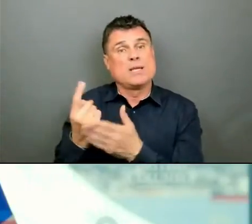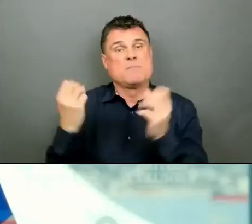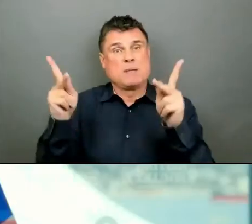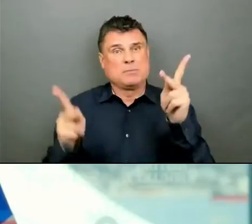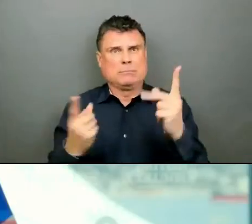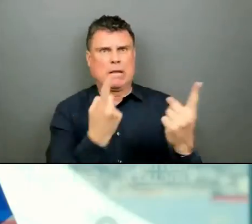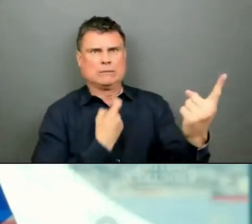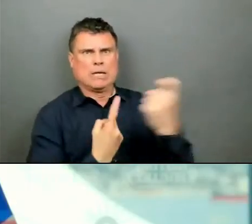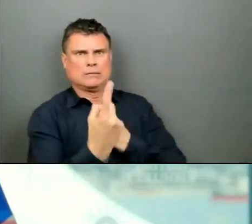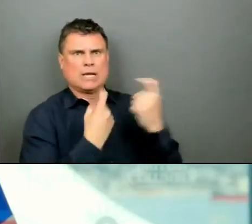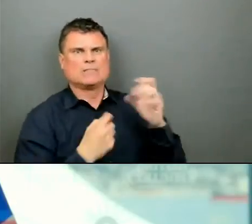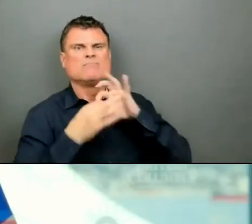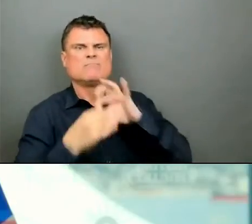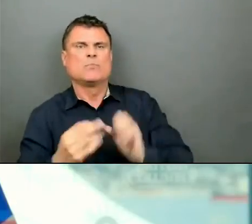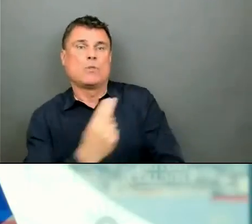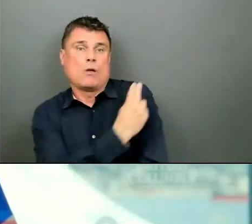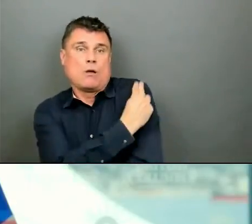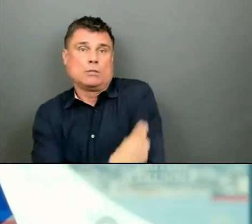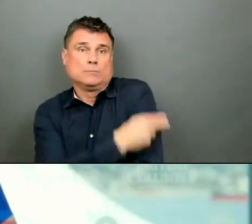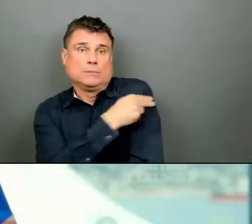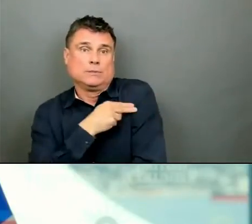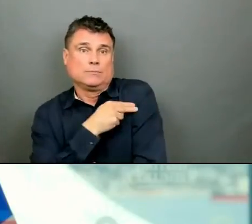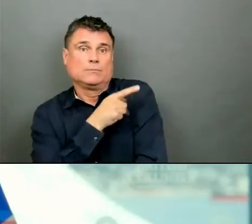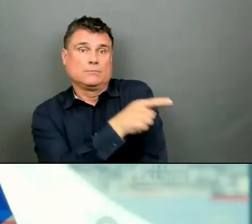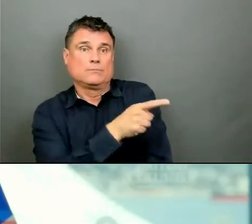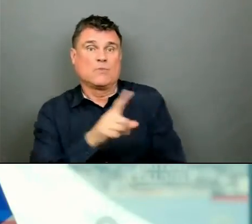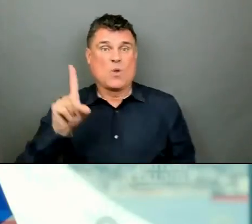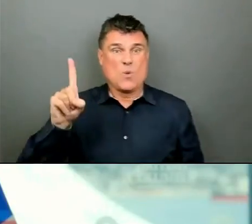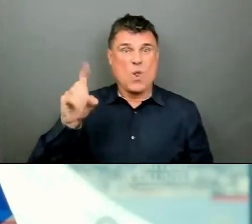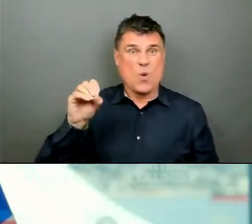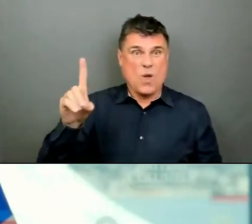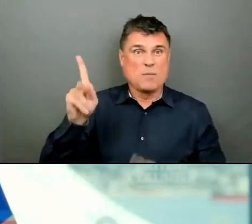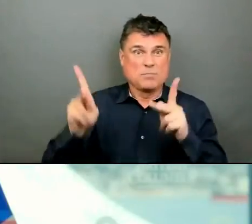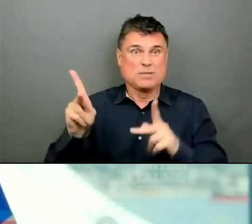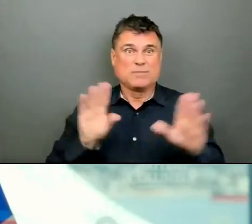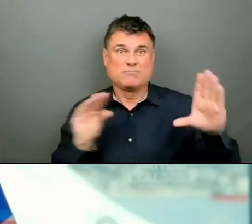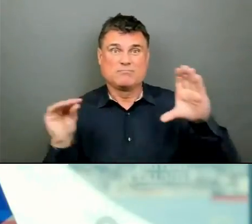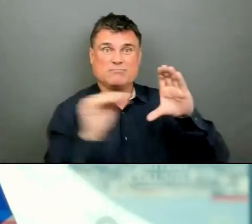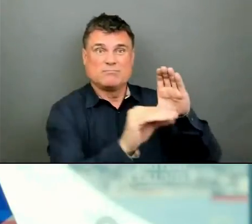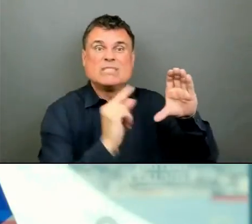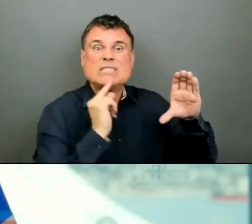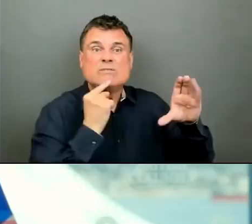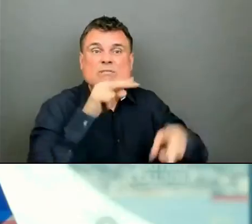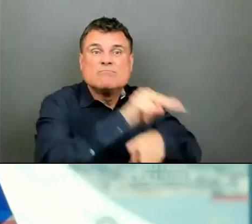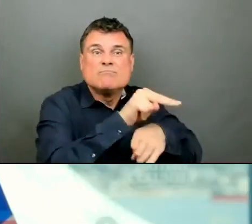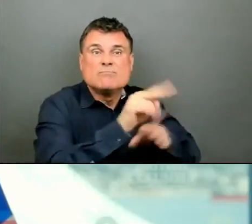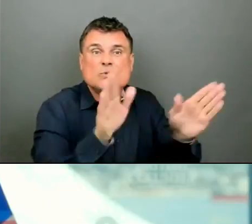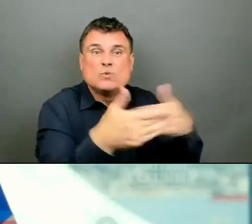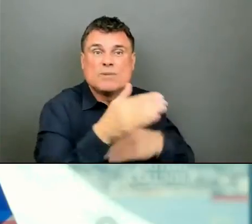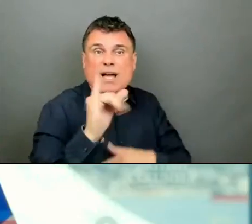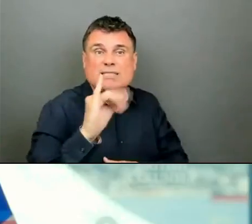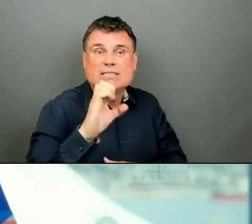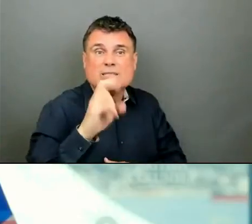in BC, 101 in critical care across the province. Some questions about the supply of ventilators